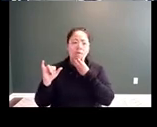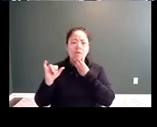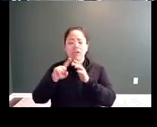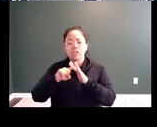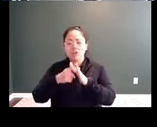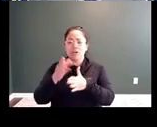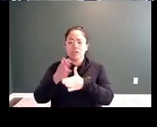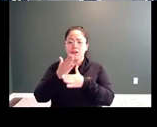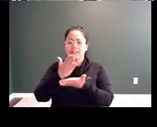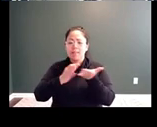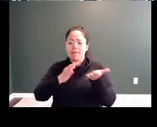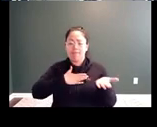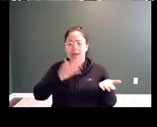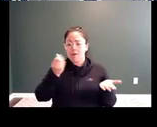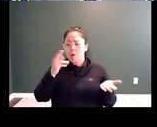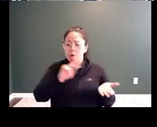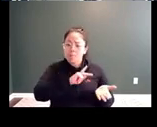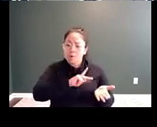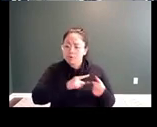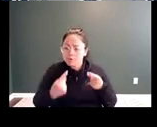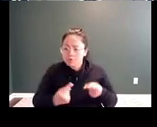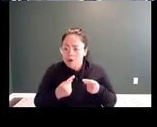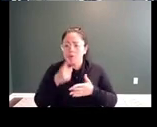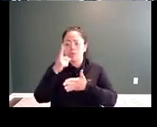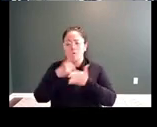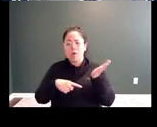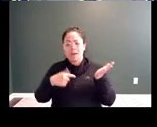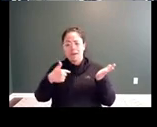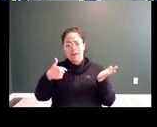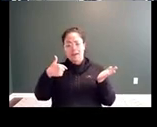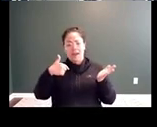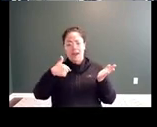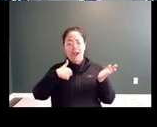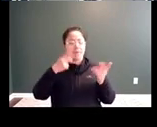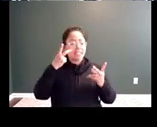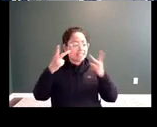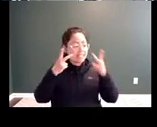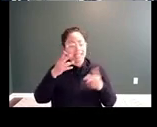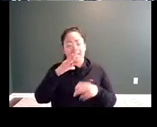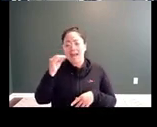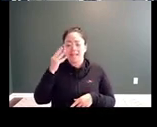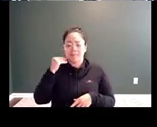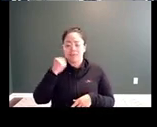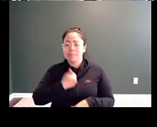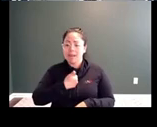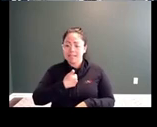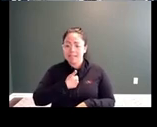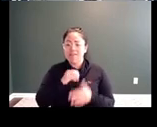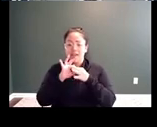some of my own personal struggles or personal things I was seeing and also experiencing myself about the pandemic,